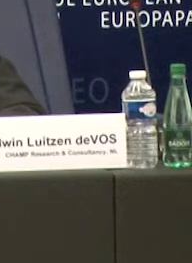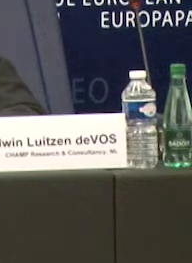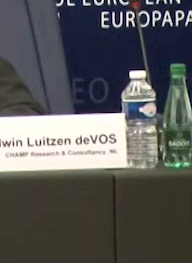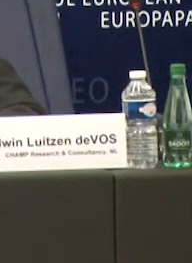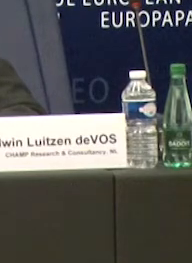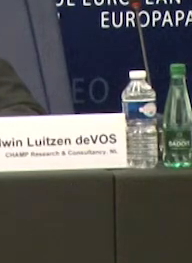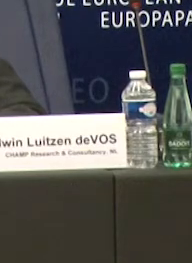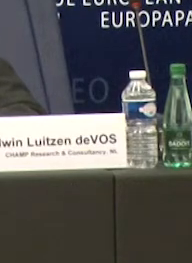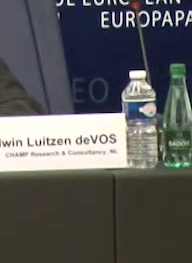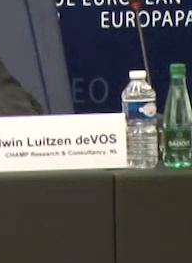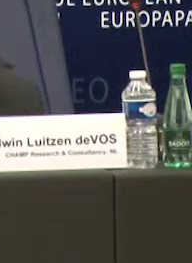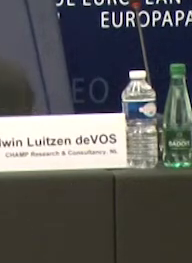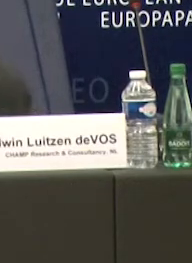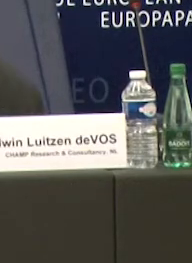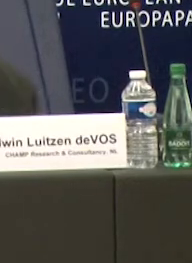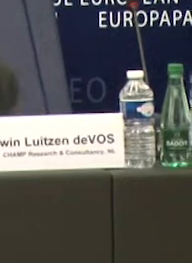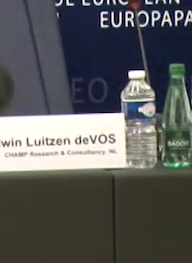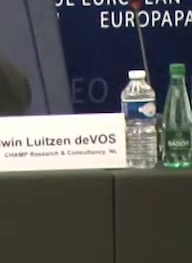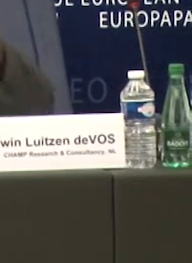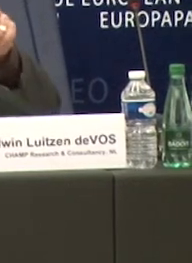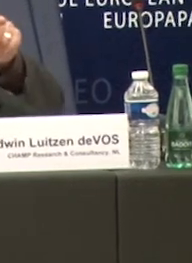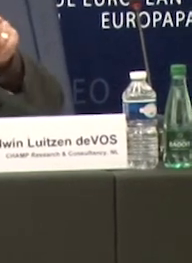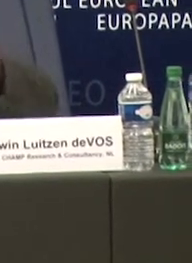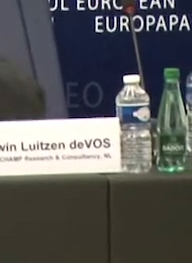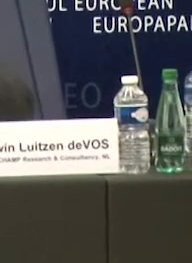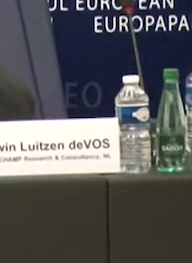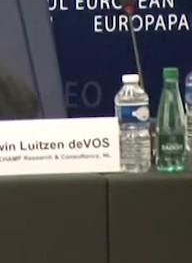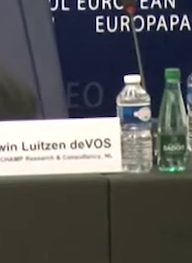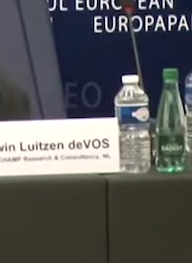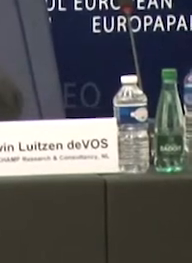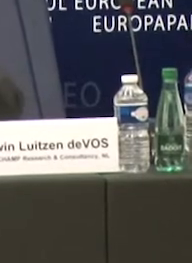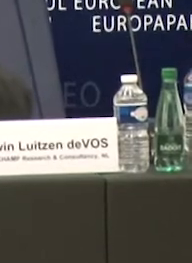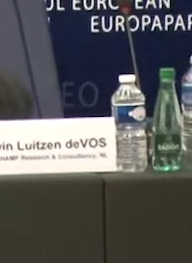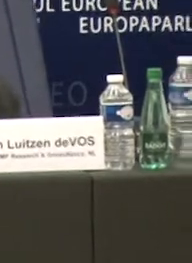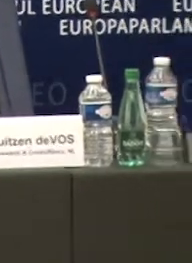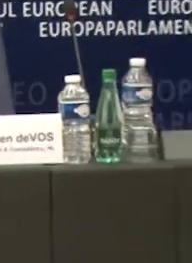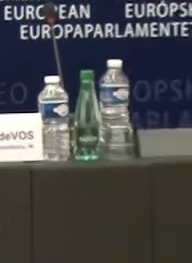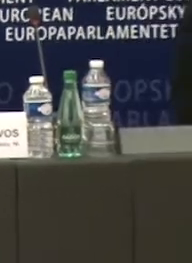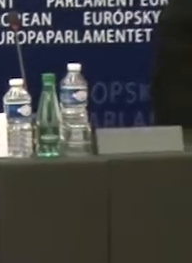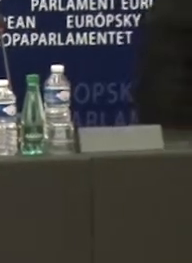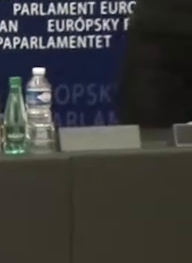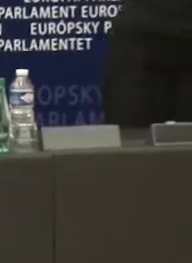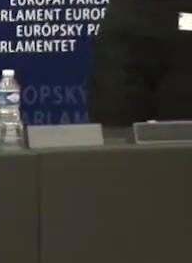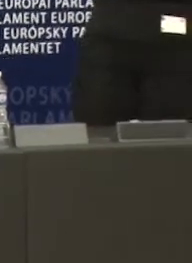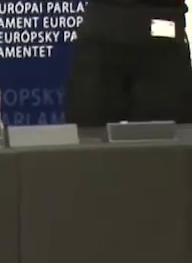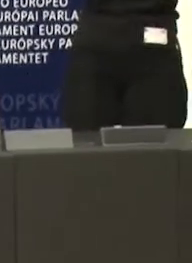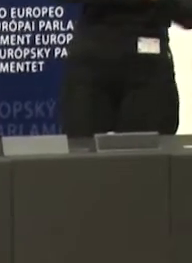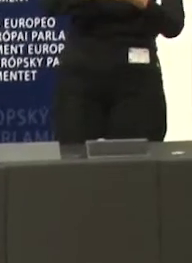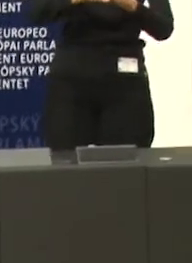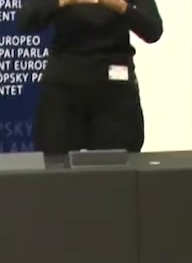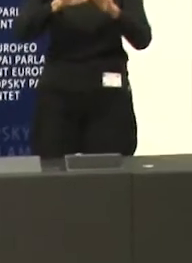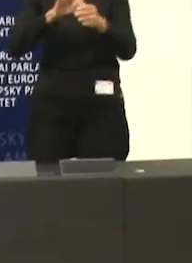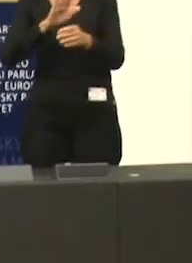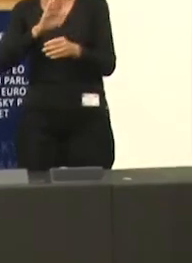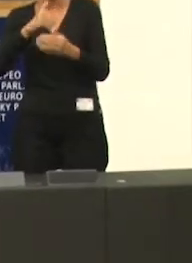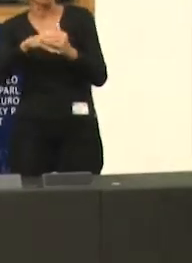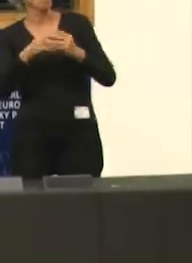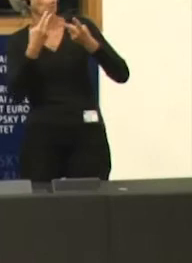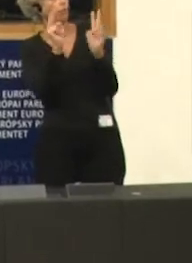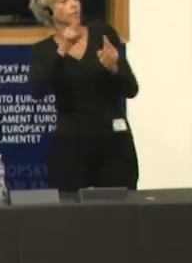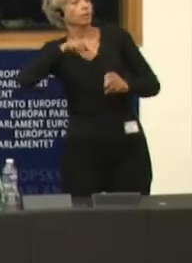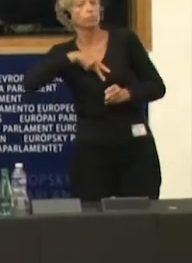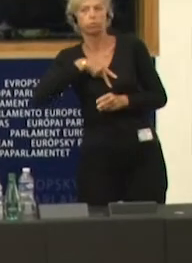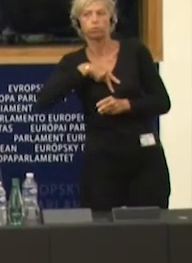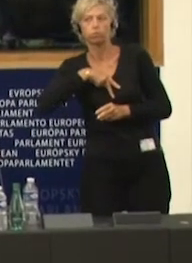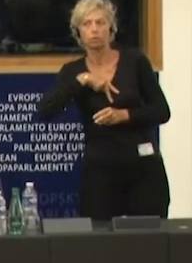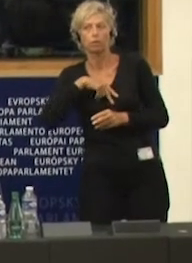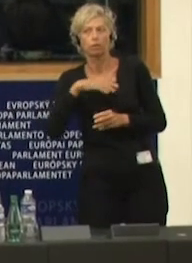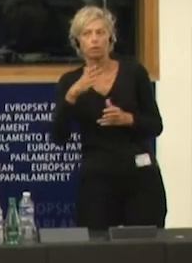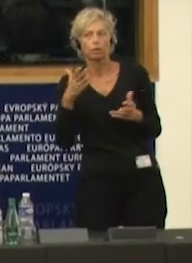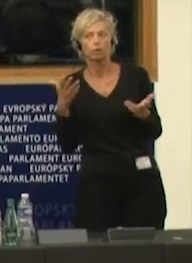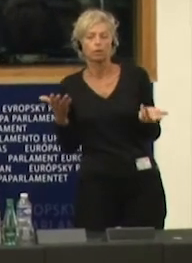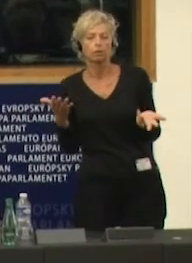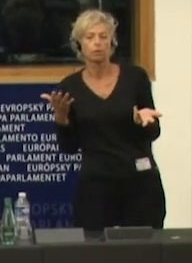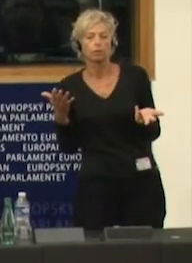If we would have a meeting organised in the city like this. There would be at least 20 people with no mental capabilities.